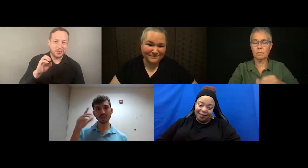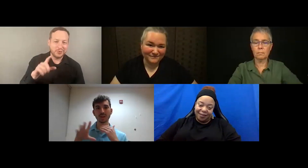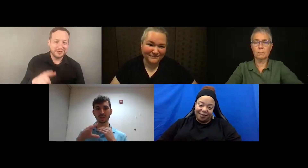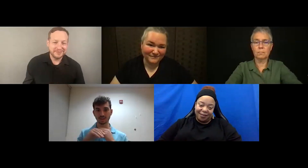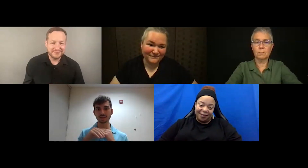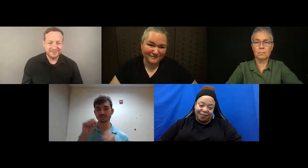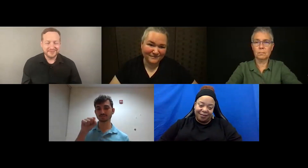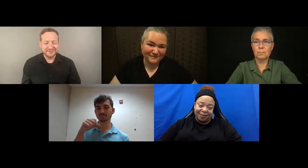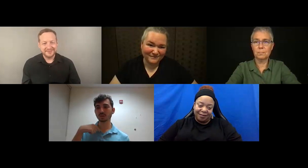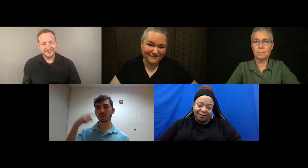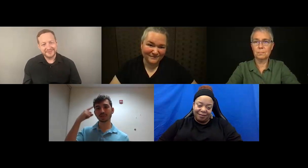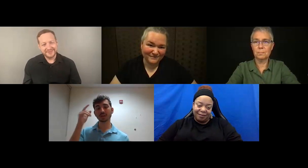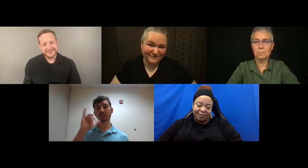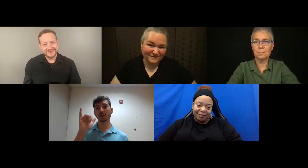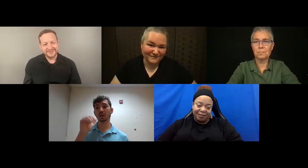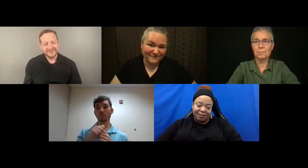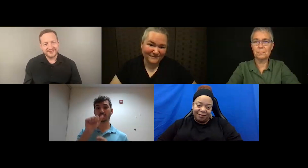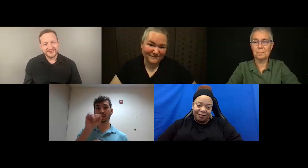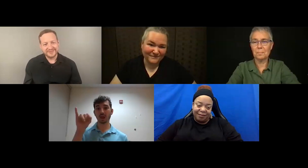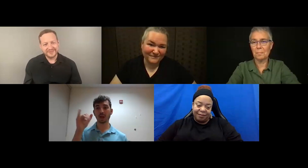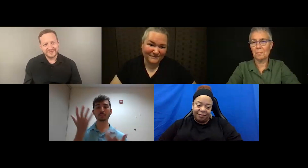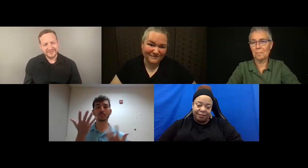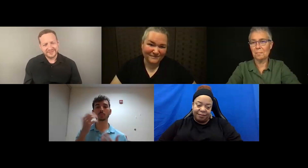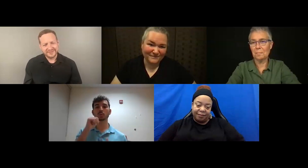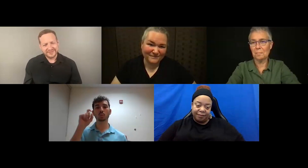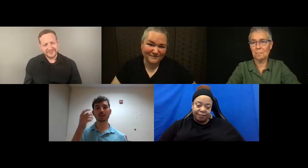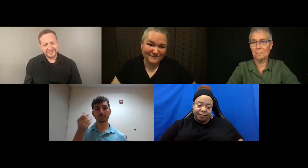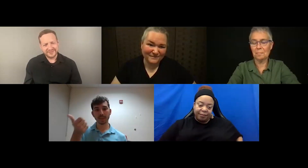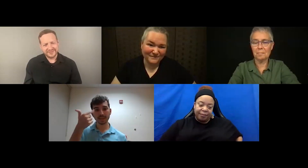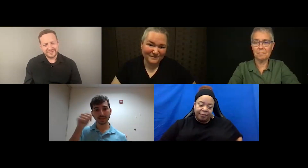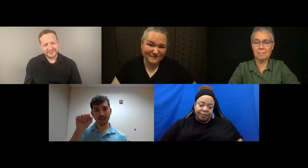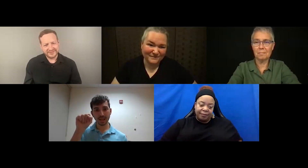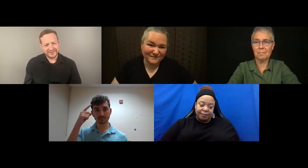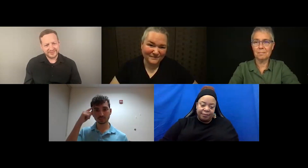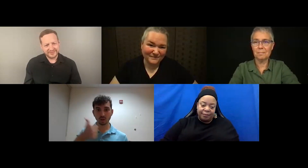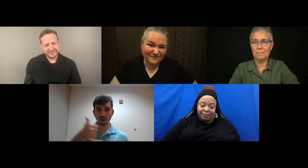Yoel: Adding to that, as far as AI is concerned, we could